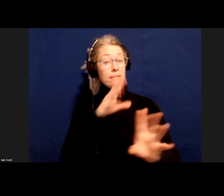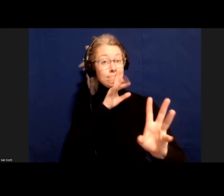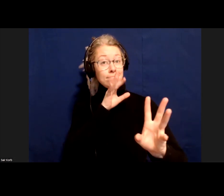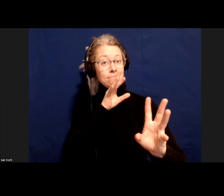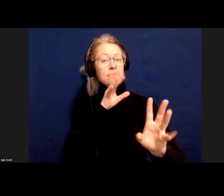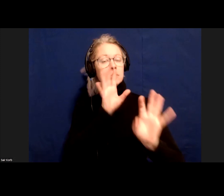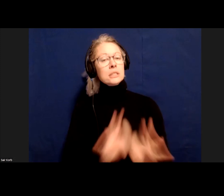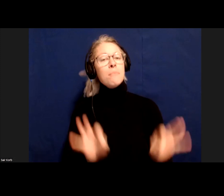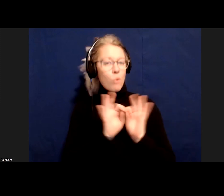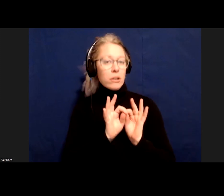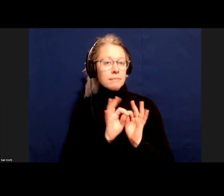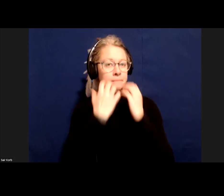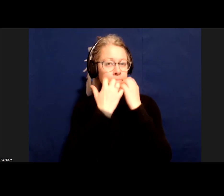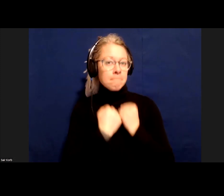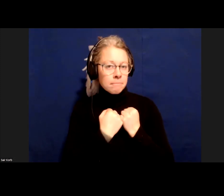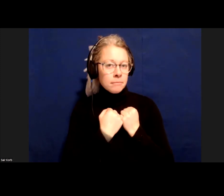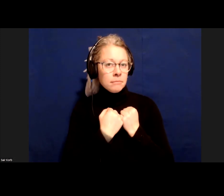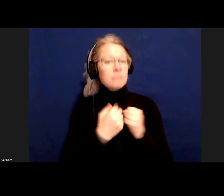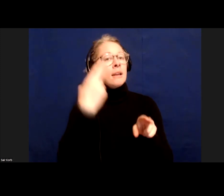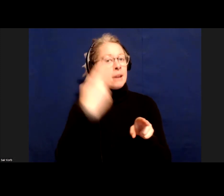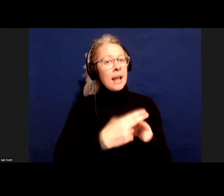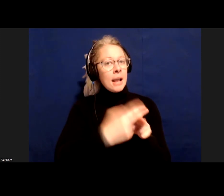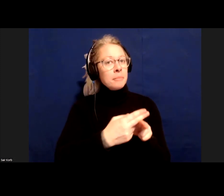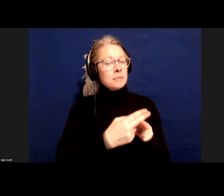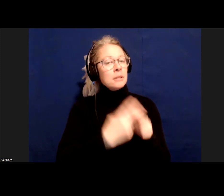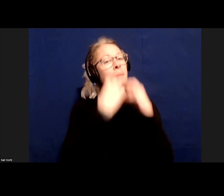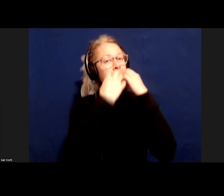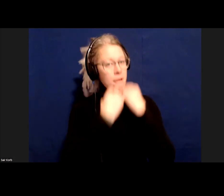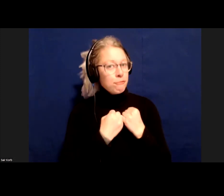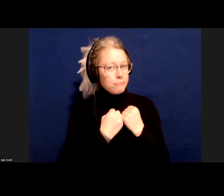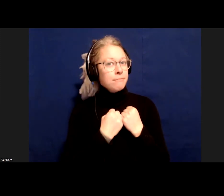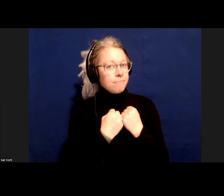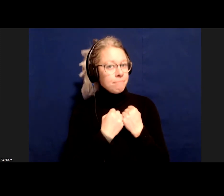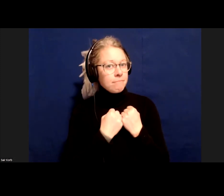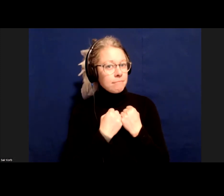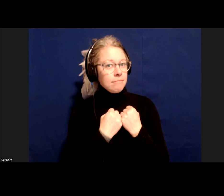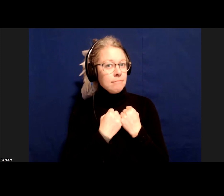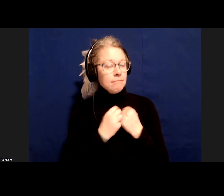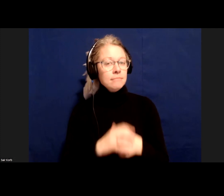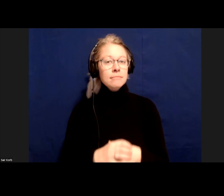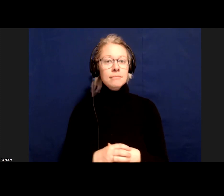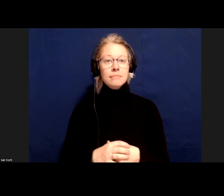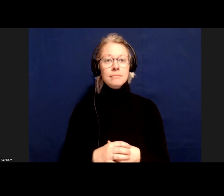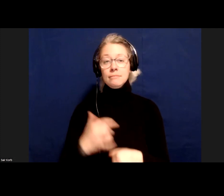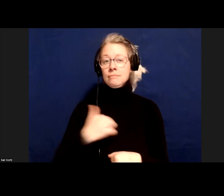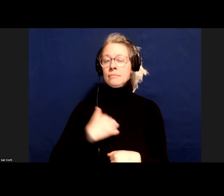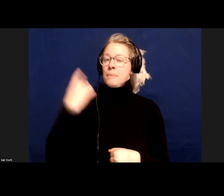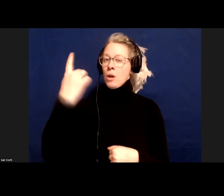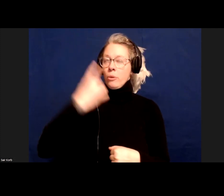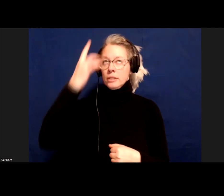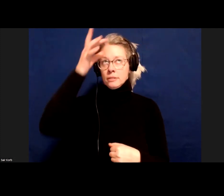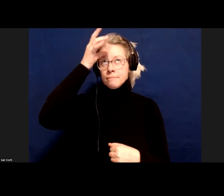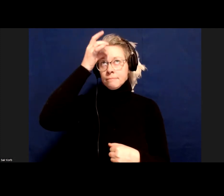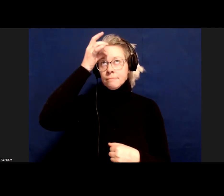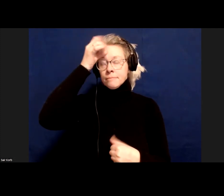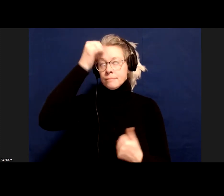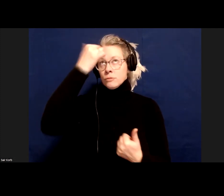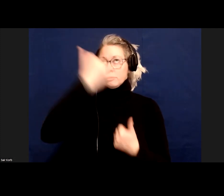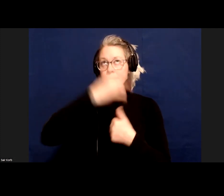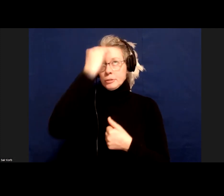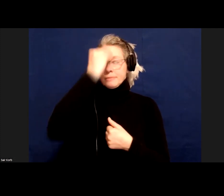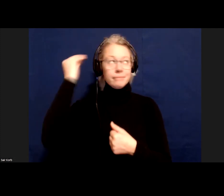names matter. And I'm always really thoughtful about our time together and being able to